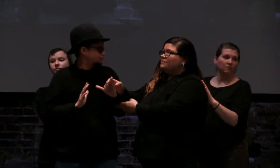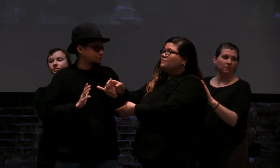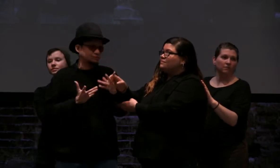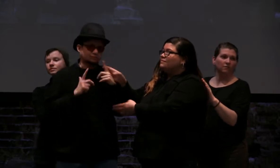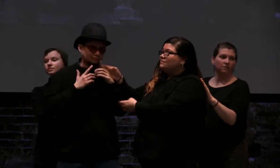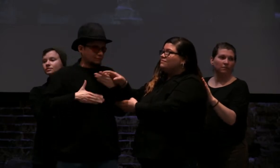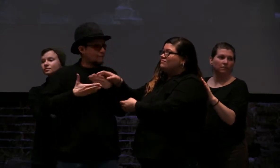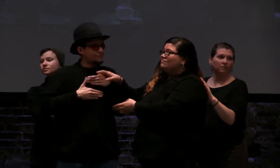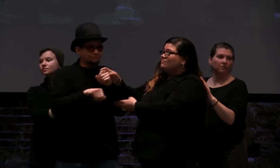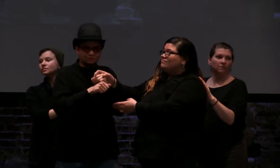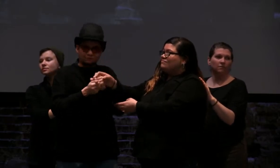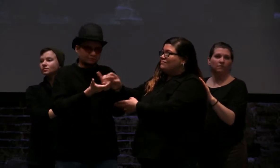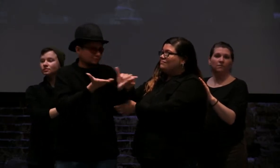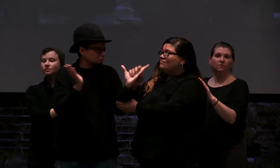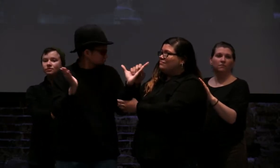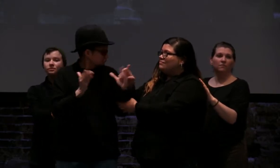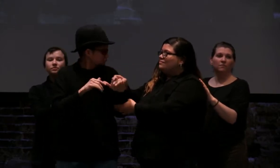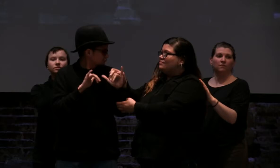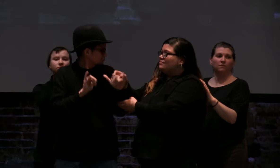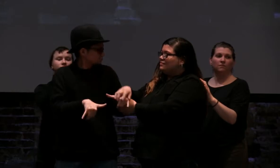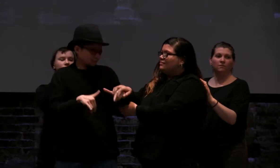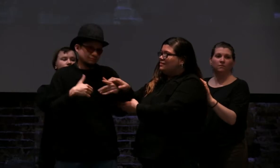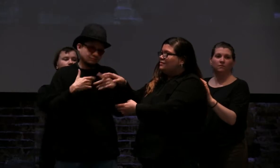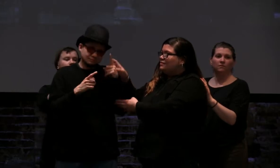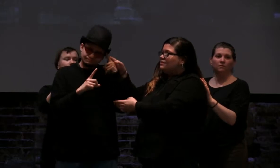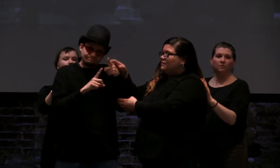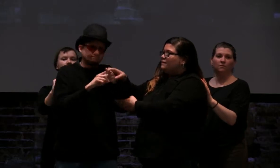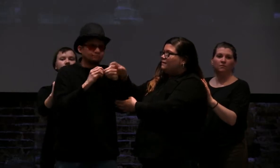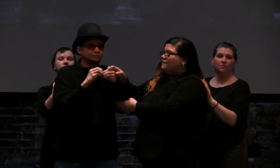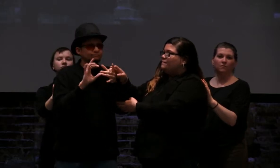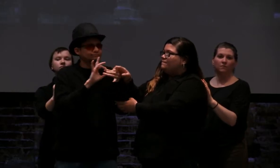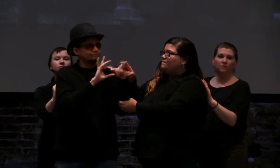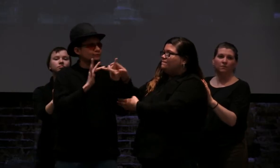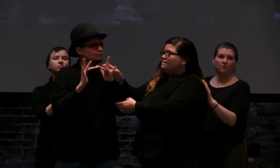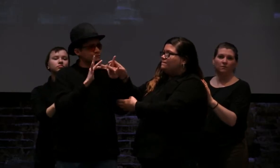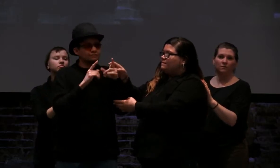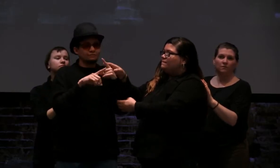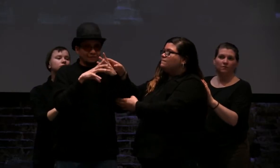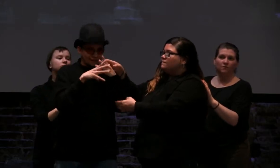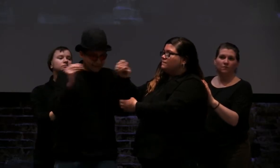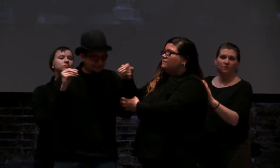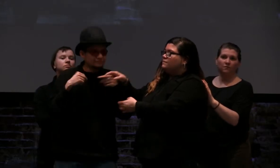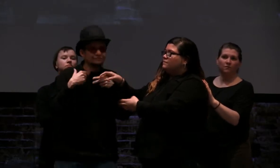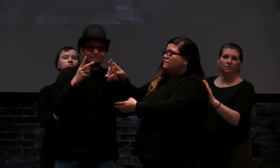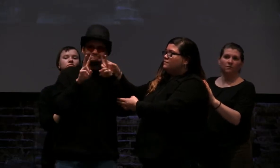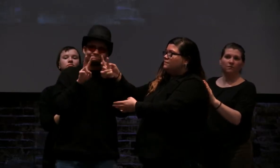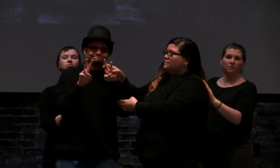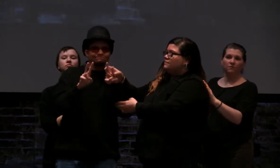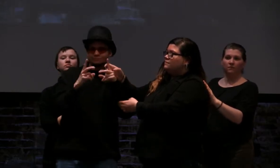we can involve more deaf-blind actors. We are here to provide that support to you as well in your endeavors.